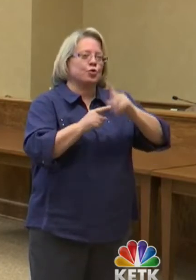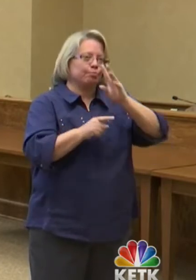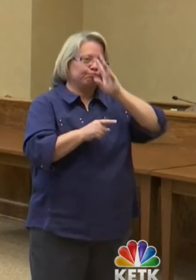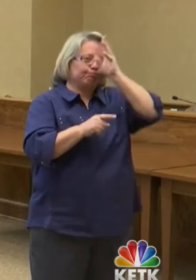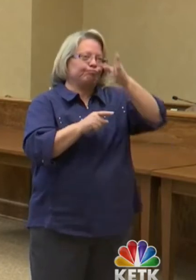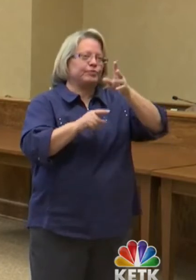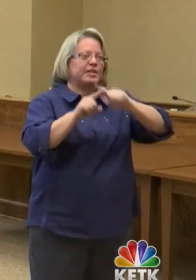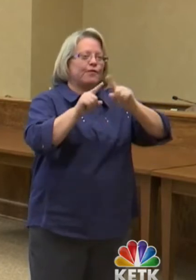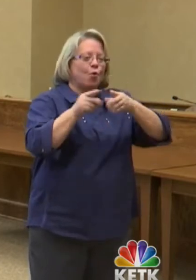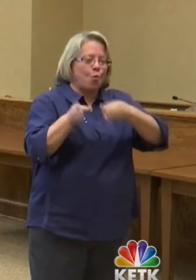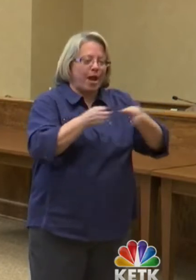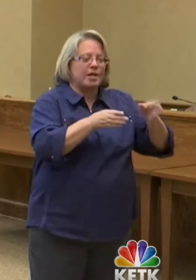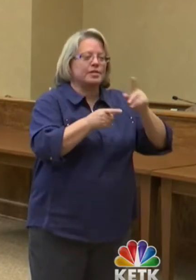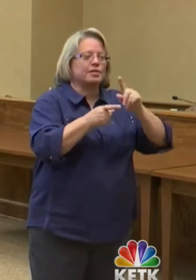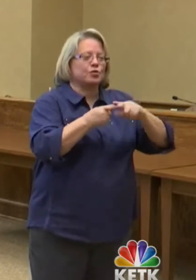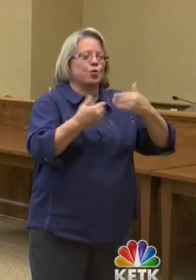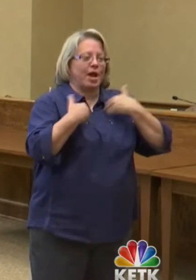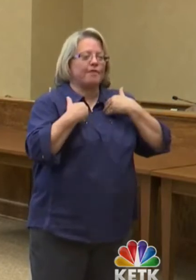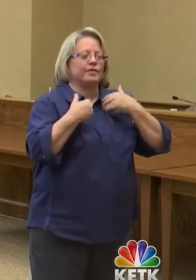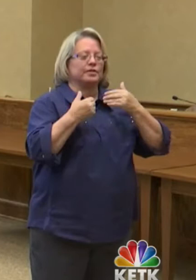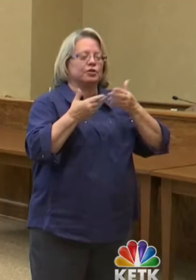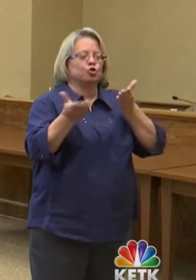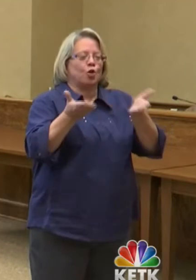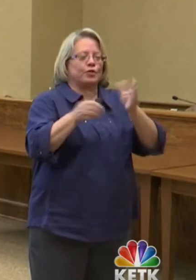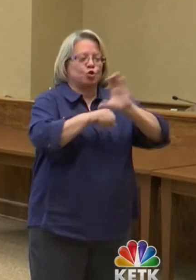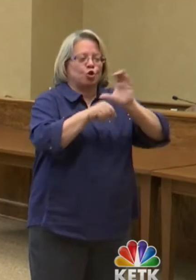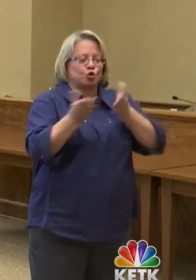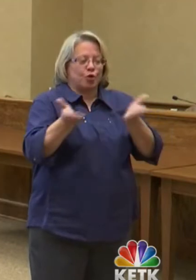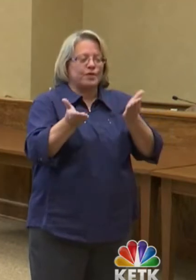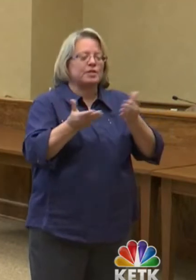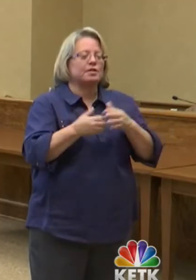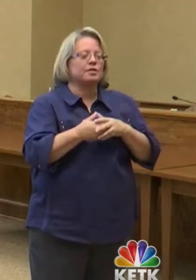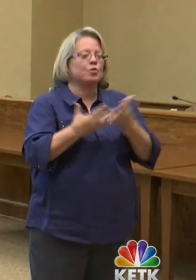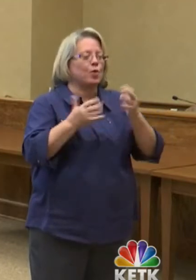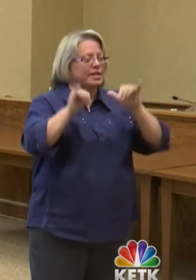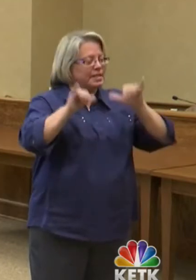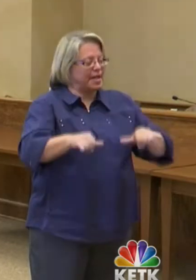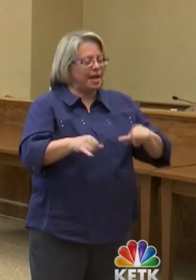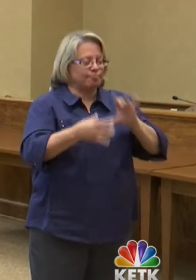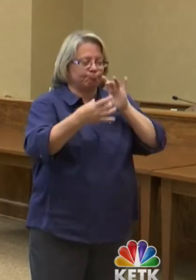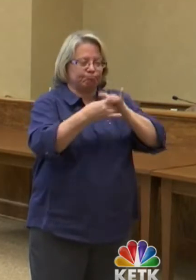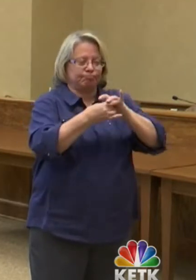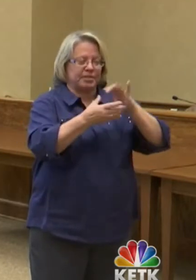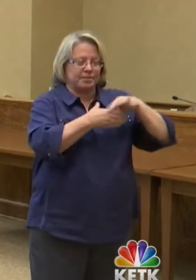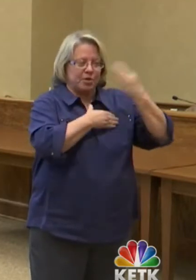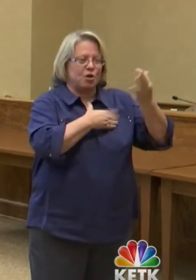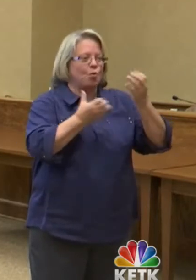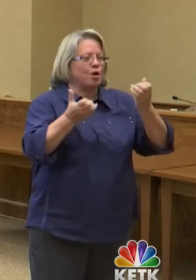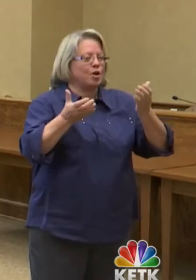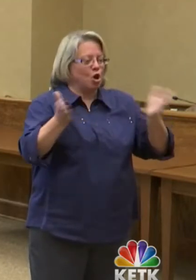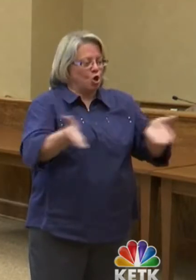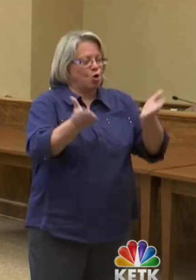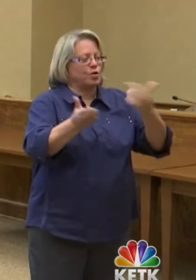I THINK ONE OF THE THINGS HAPPEN TO OUR COMMUNITIES OUR CHURCHES HAD A LOT OF